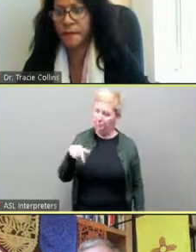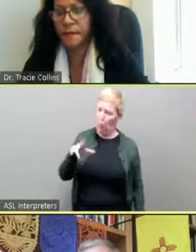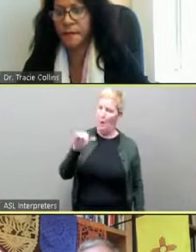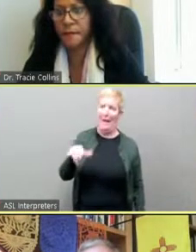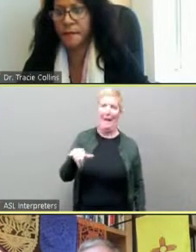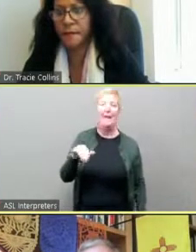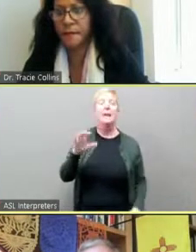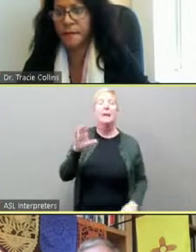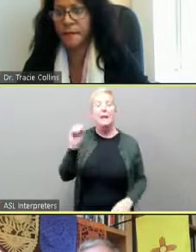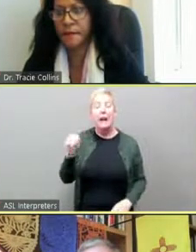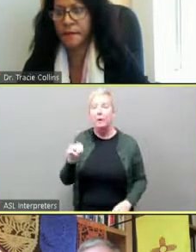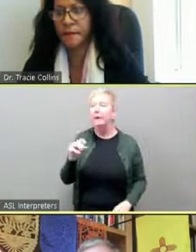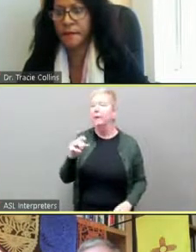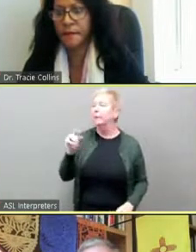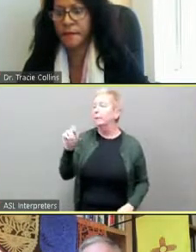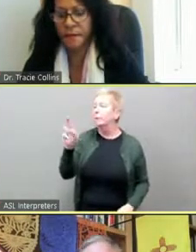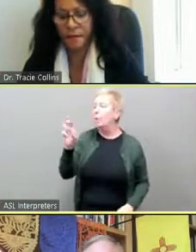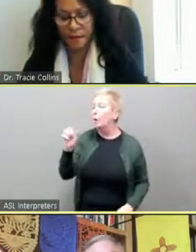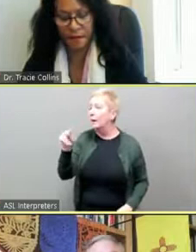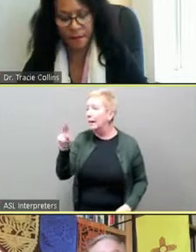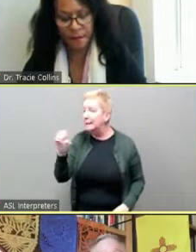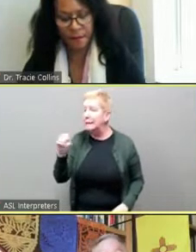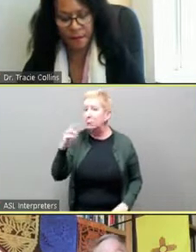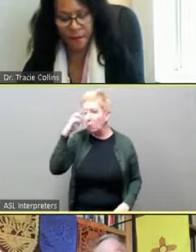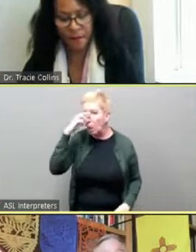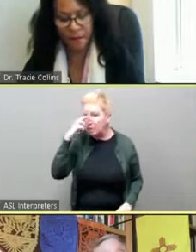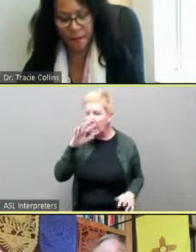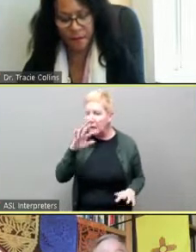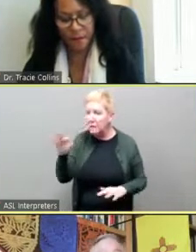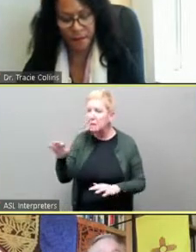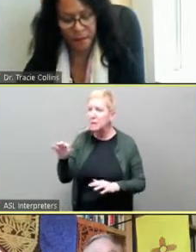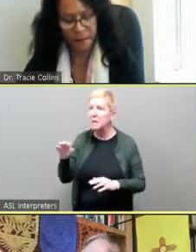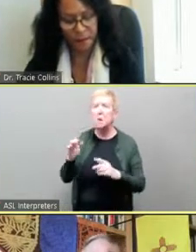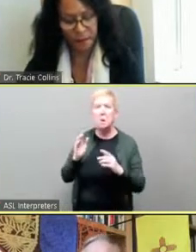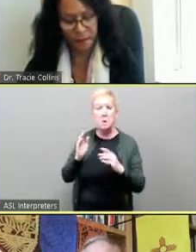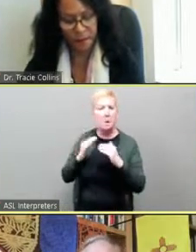Roosevelt Chavez. quite a few counties over 10 and particularly in those